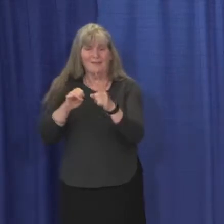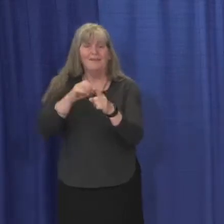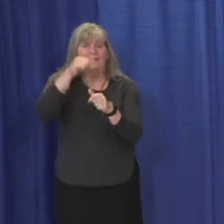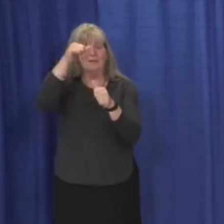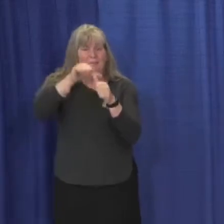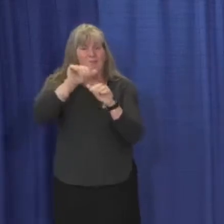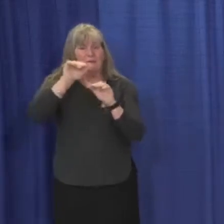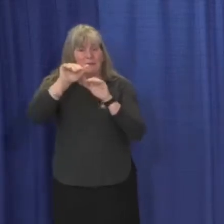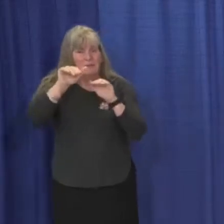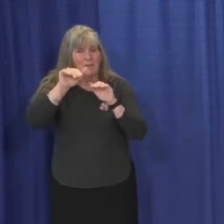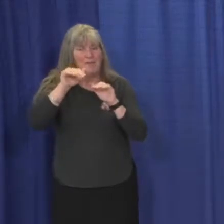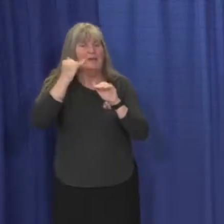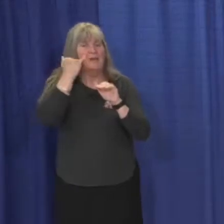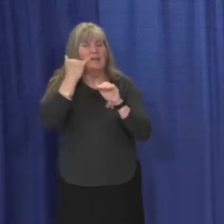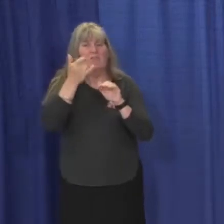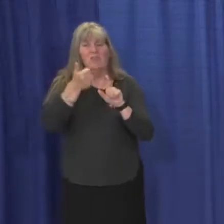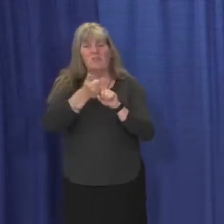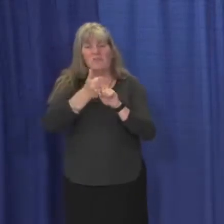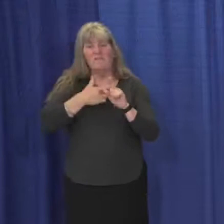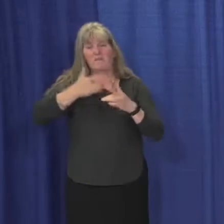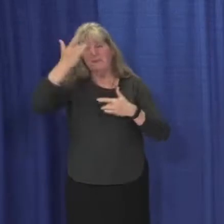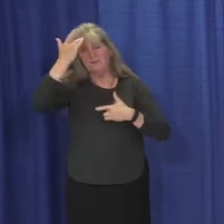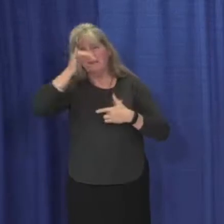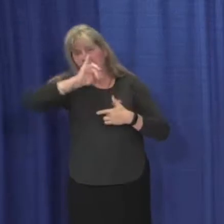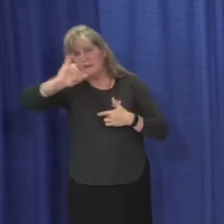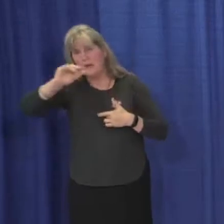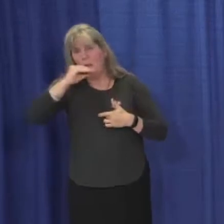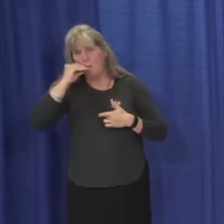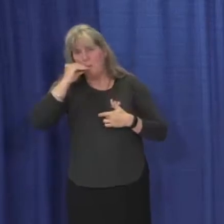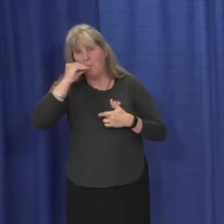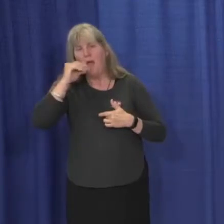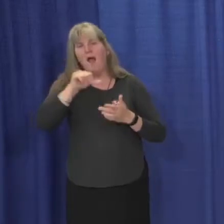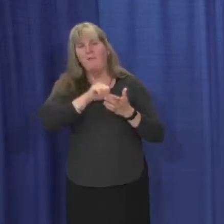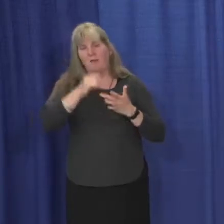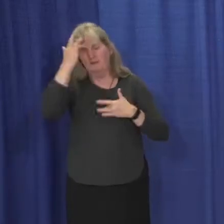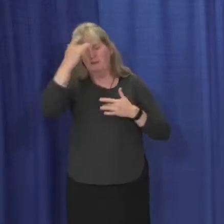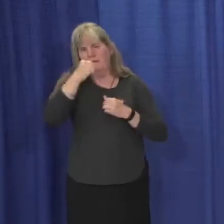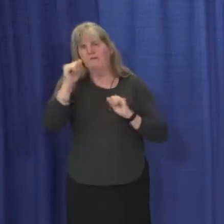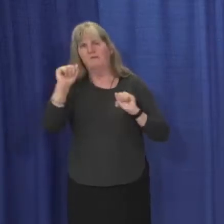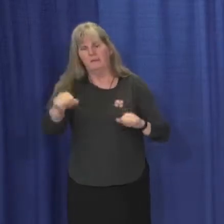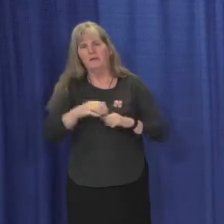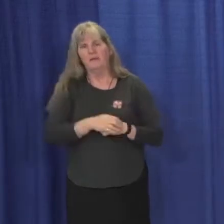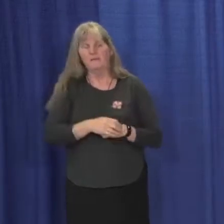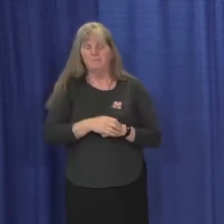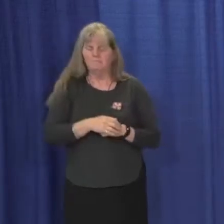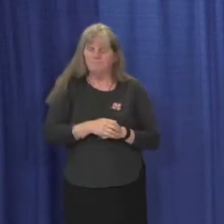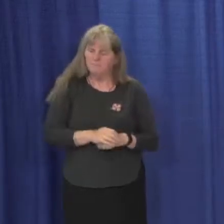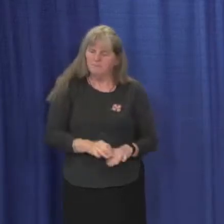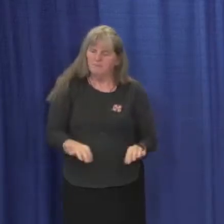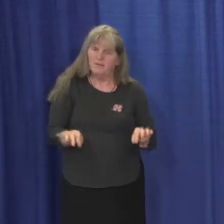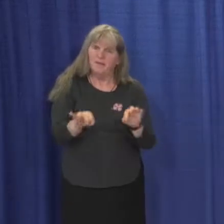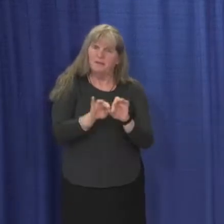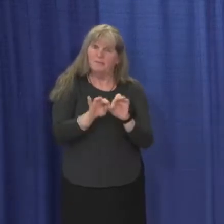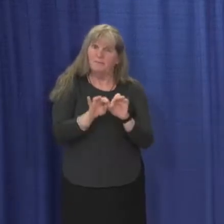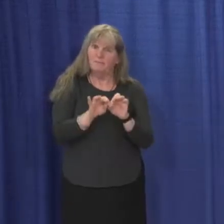messages and reminding everyone about the compensations available for people to stay home when sick.